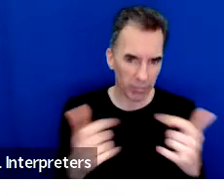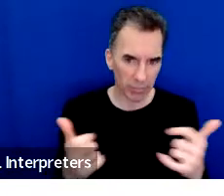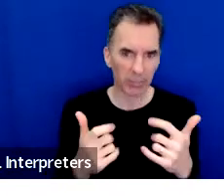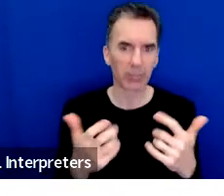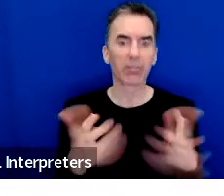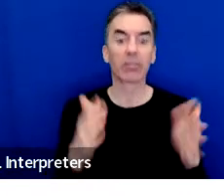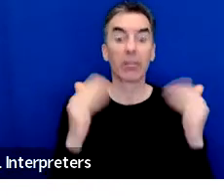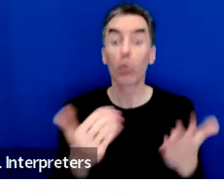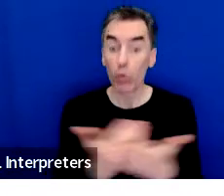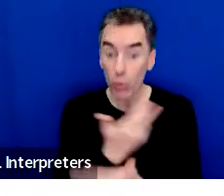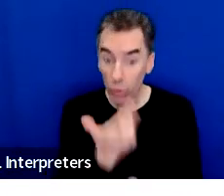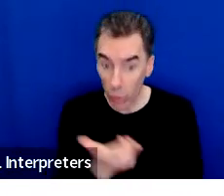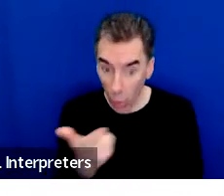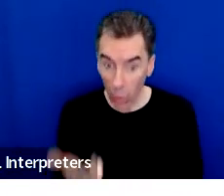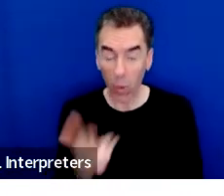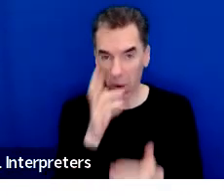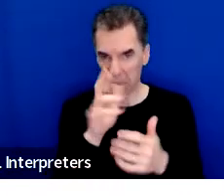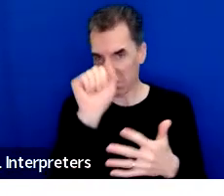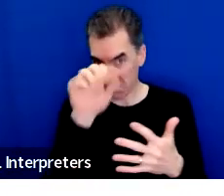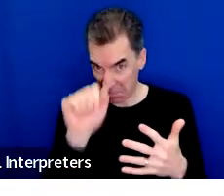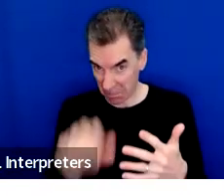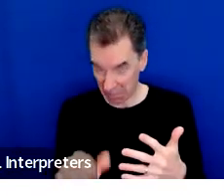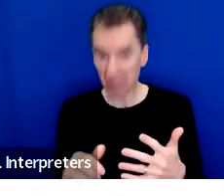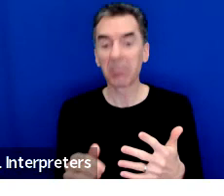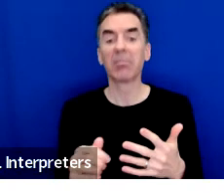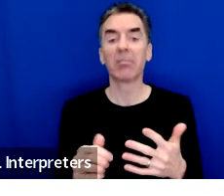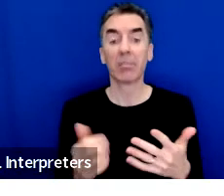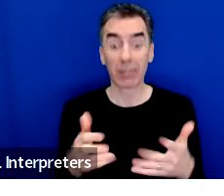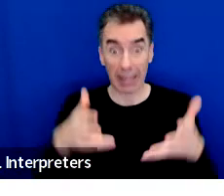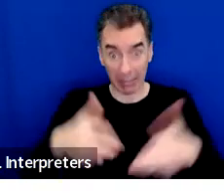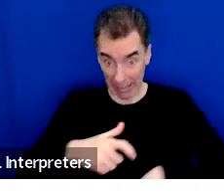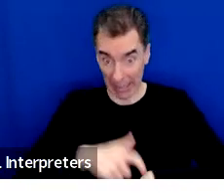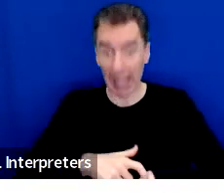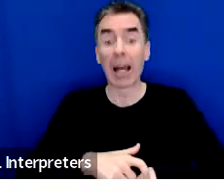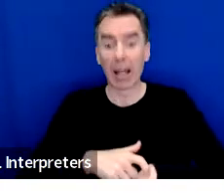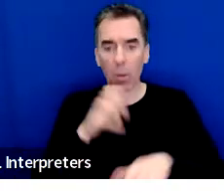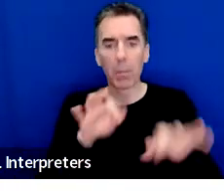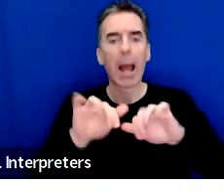And time permitting, I want to go over how to embed and link to resources